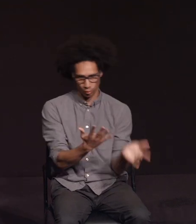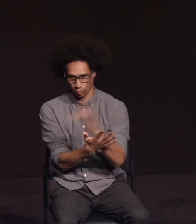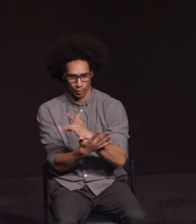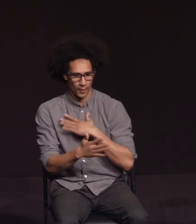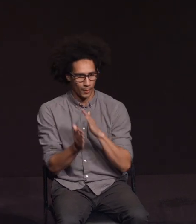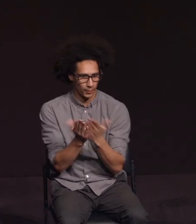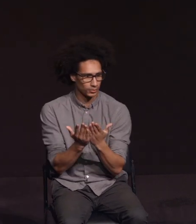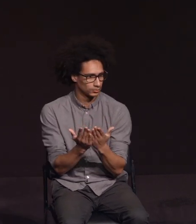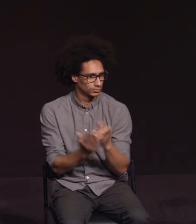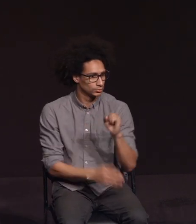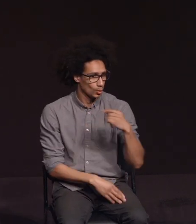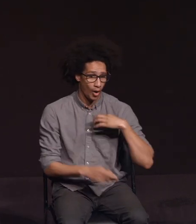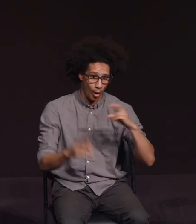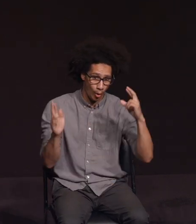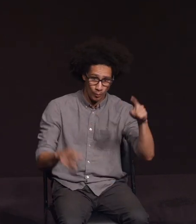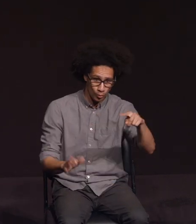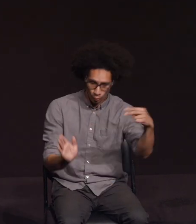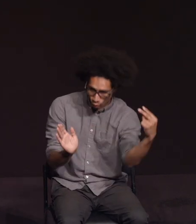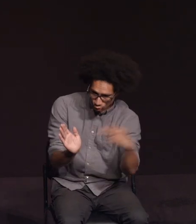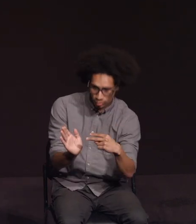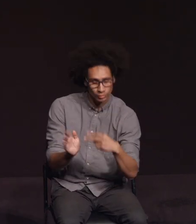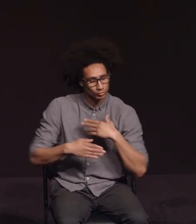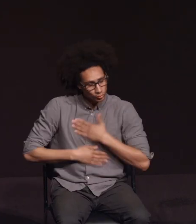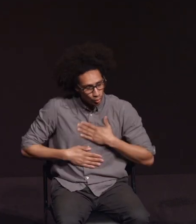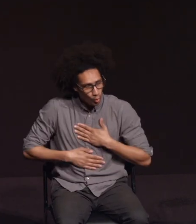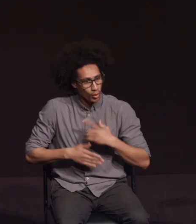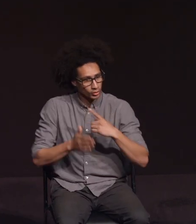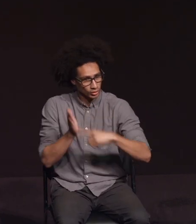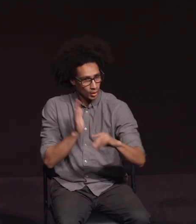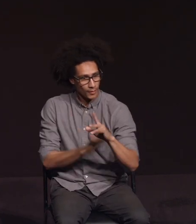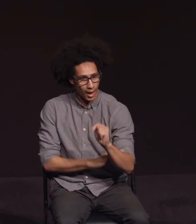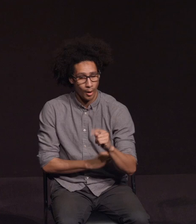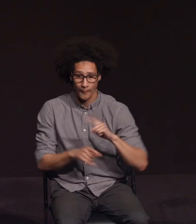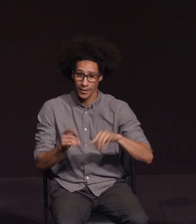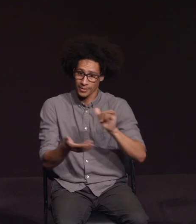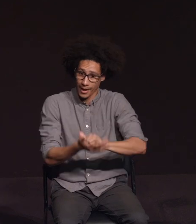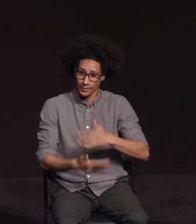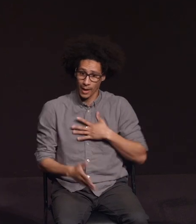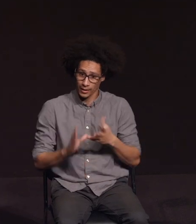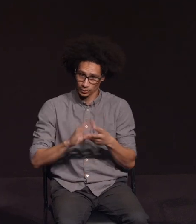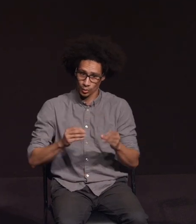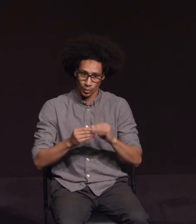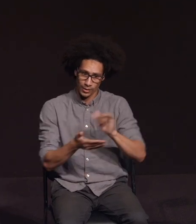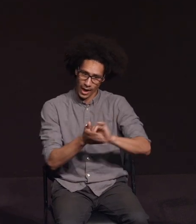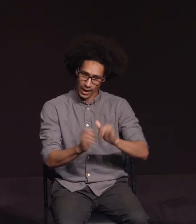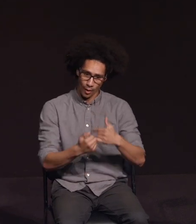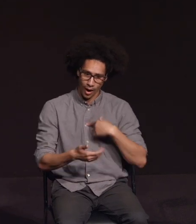So I hope that you look at them and check them out, but that is my story and that is how I write children's books and why I